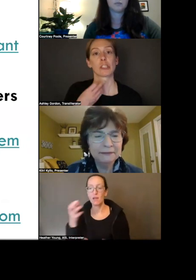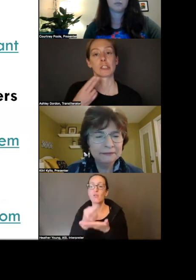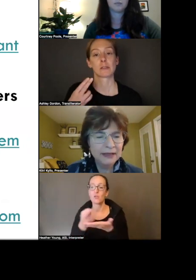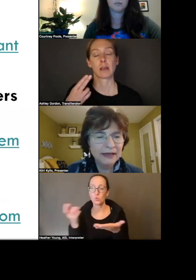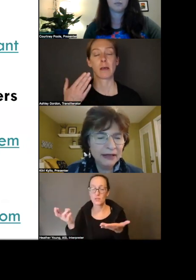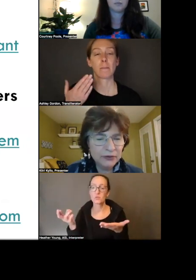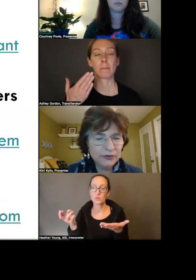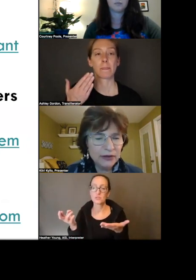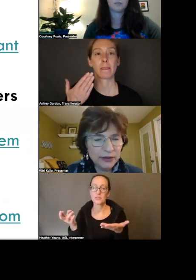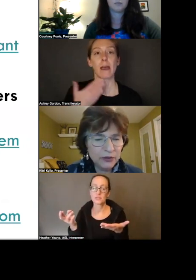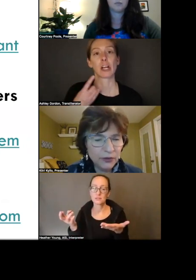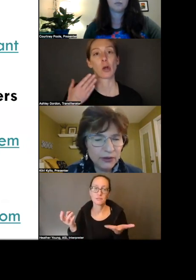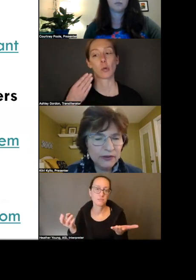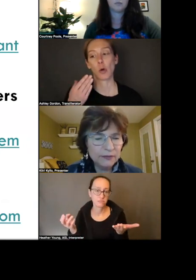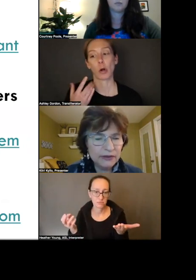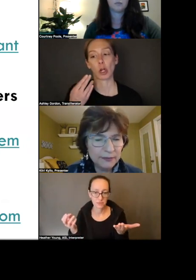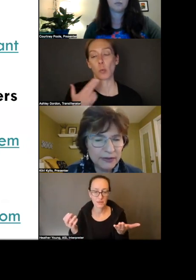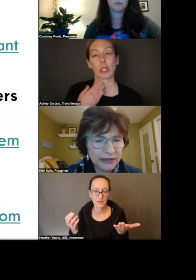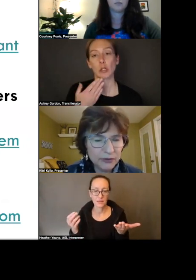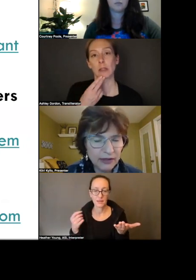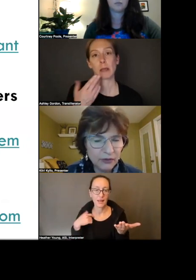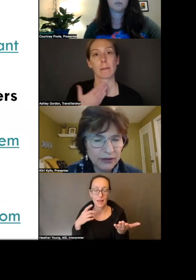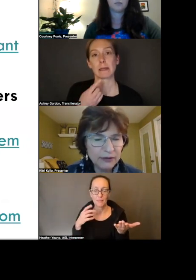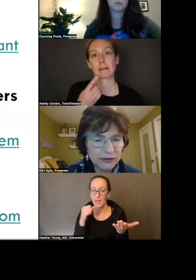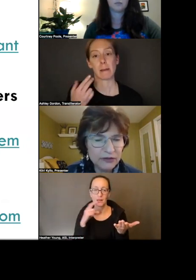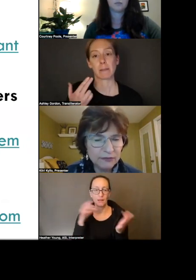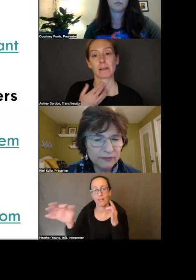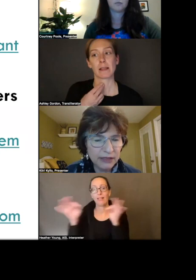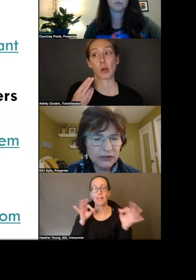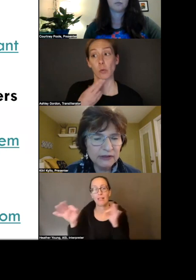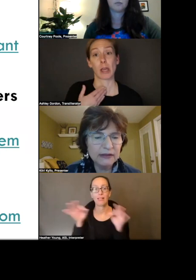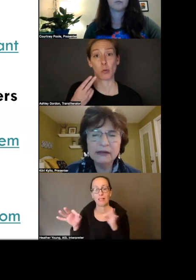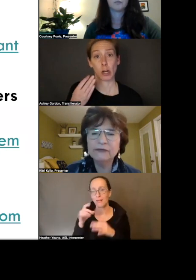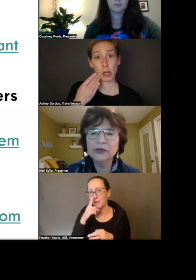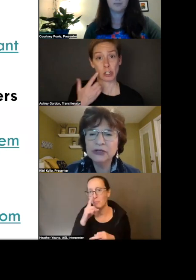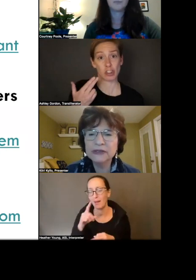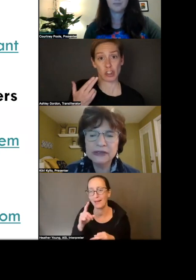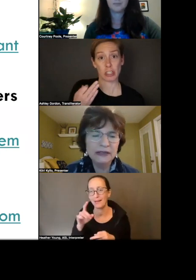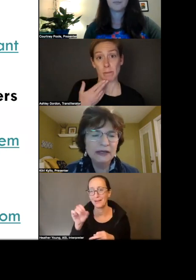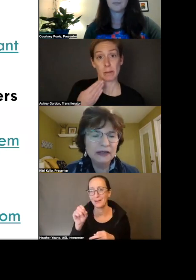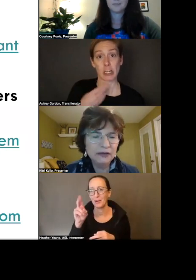I don't wanna go into them in depth. Is that okay, Courtney? I just mentioned that, if you're interested,